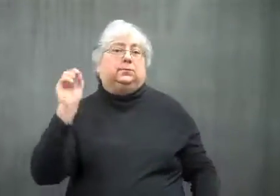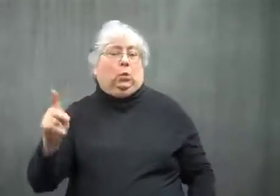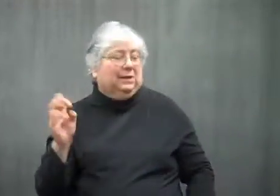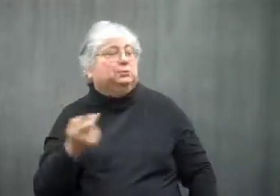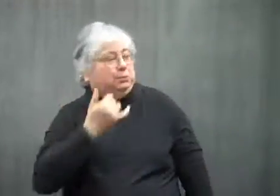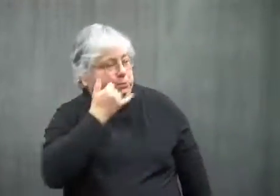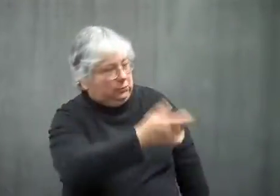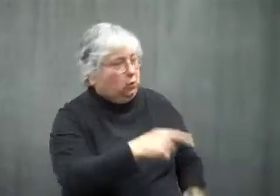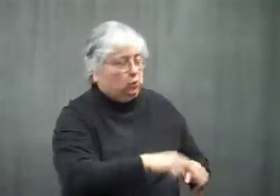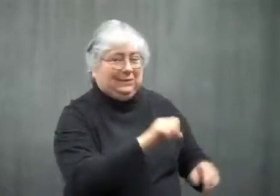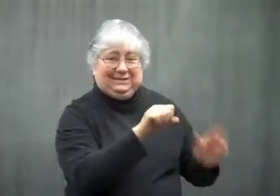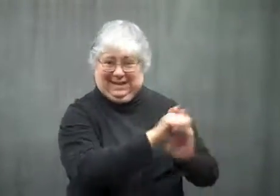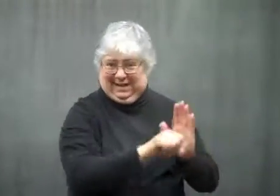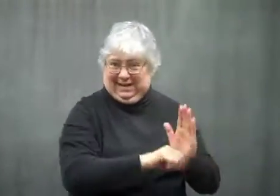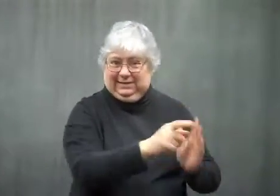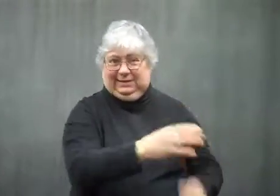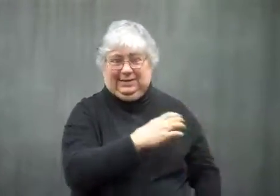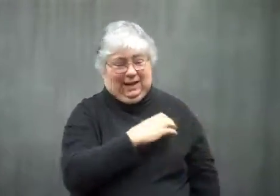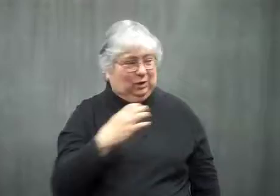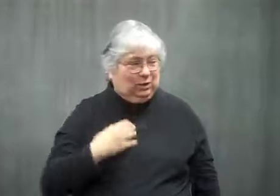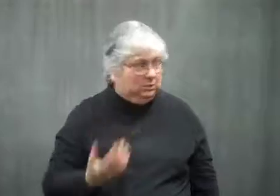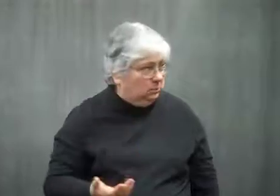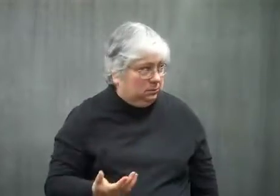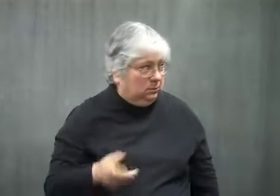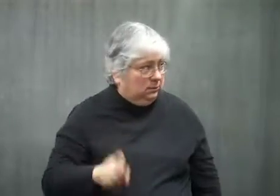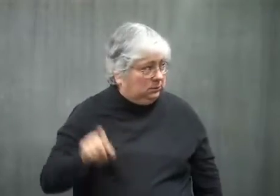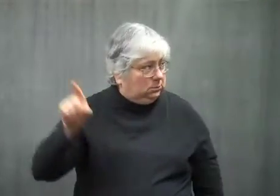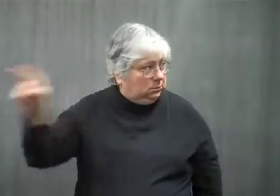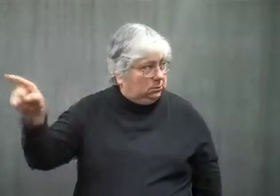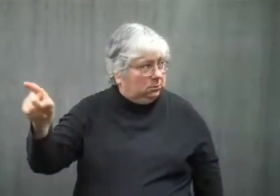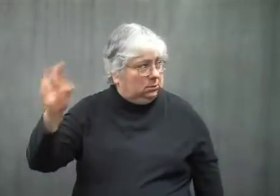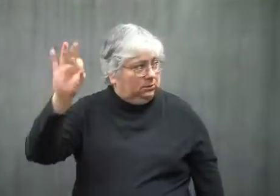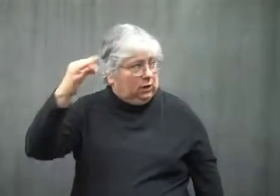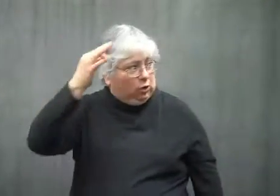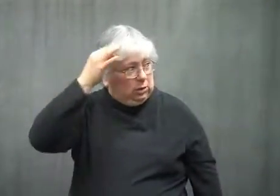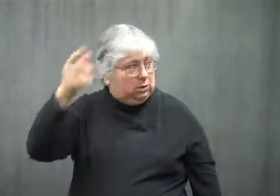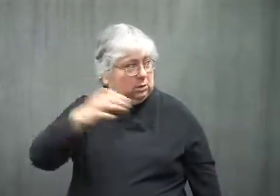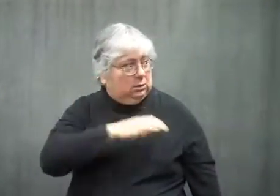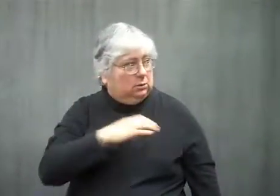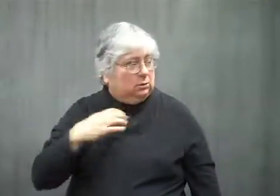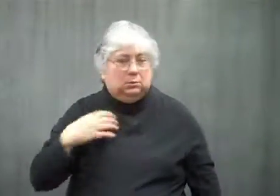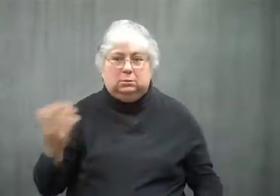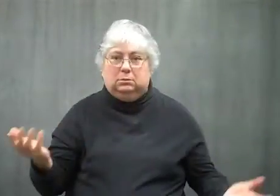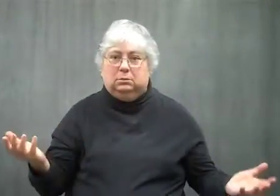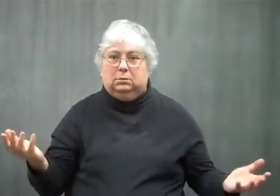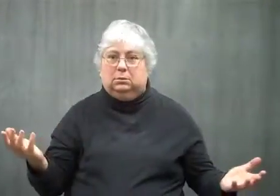The state reps told him to talk to the federal representatives.